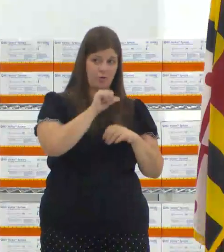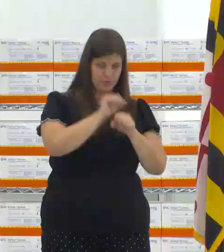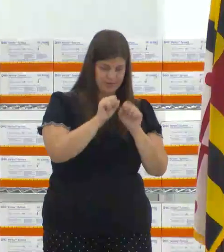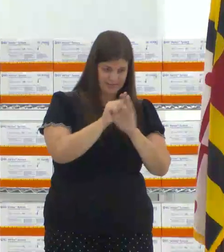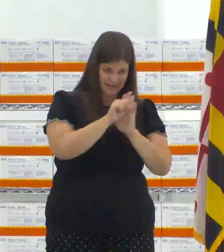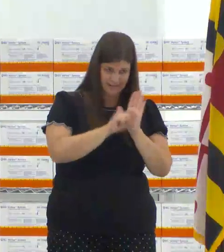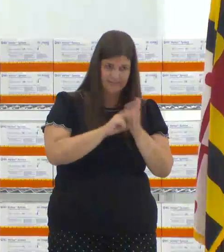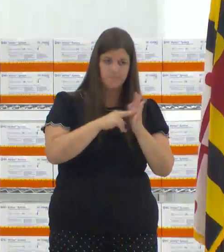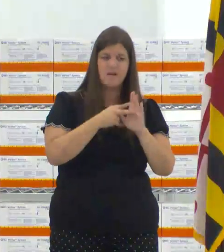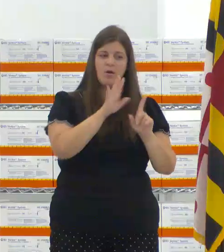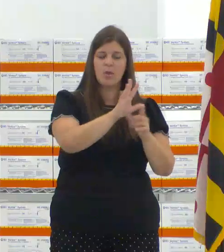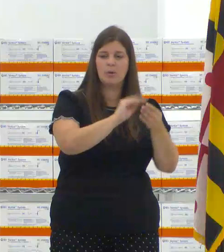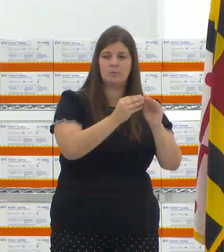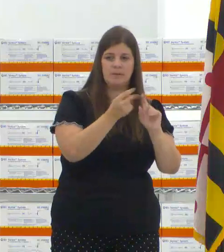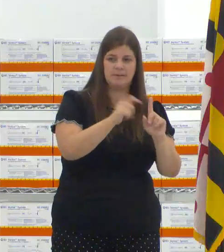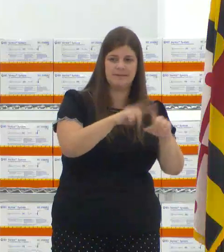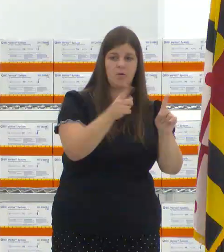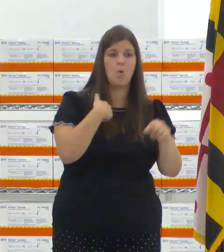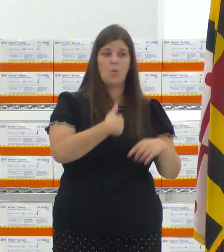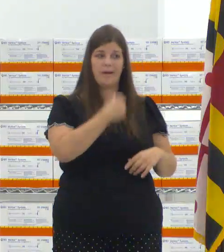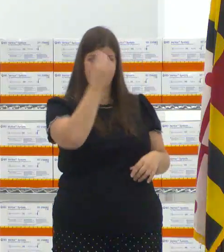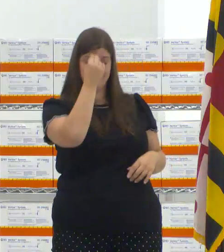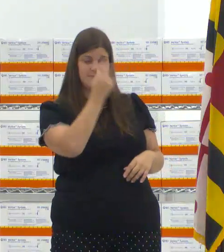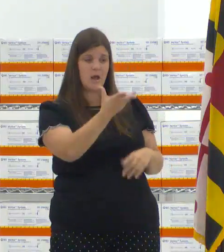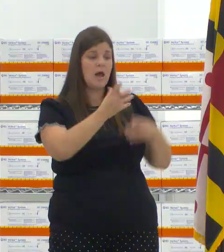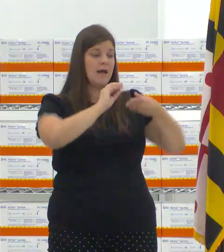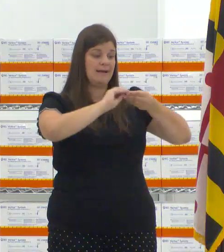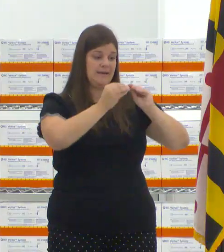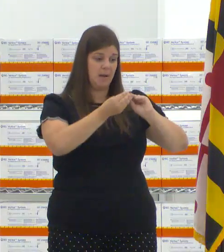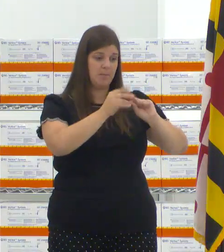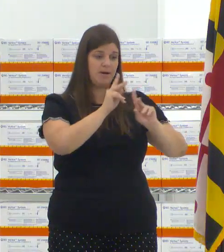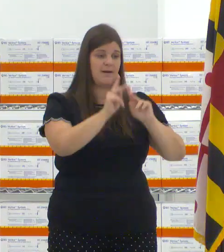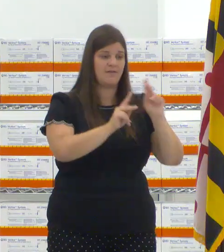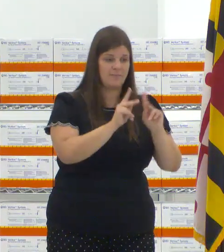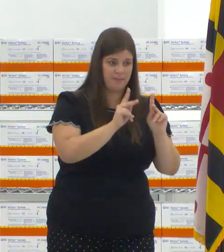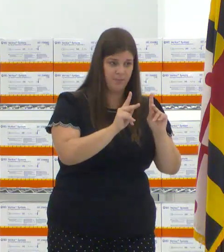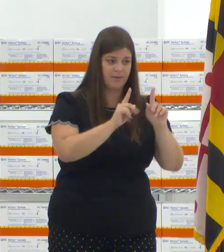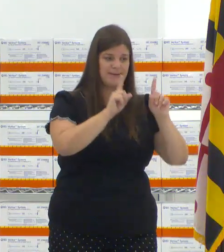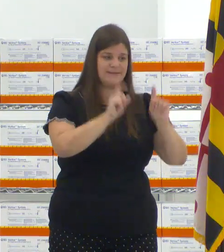state, Johns Hopkins, which we're very proud of to have here in the has done some great work in doing the mapping and the